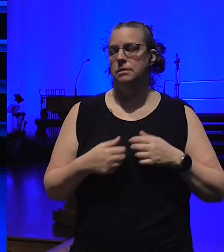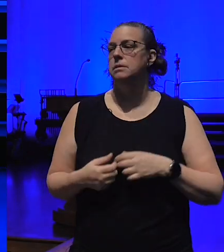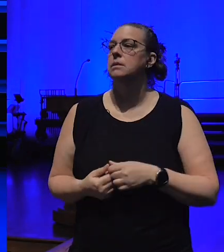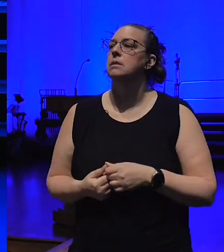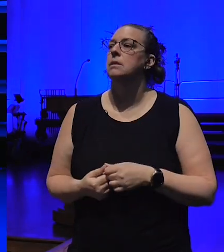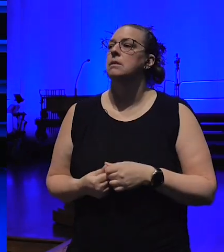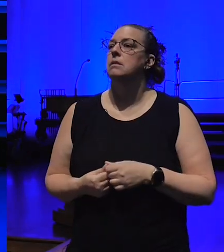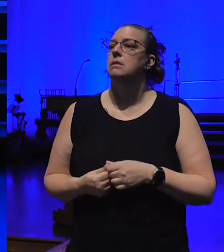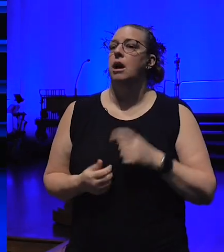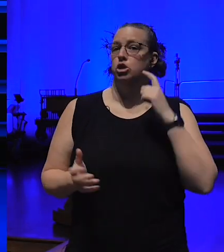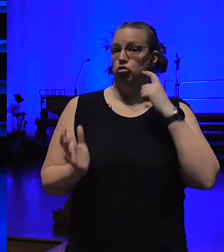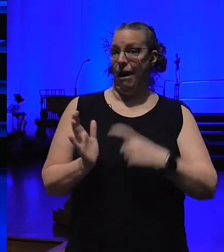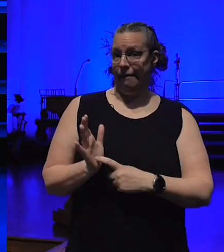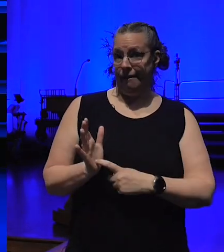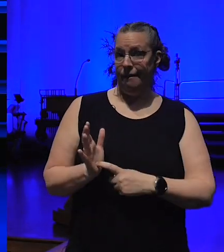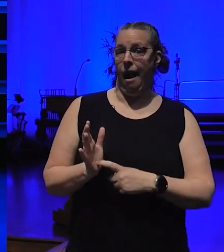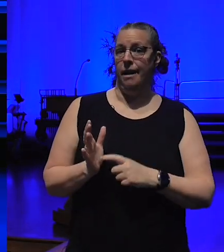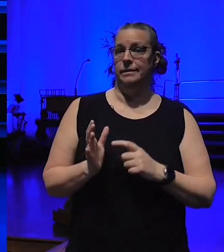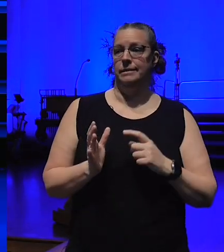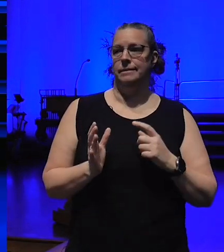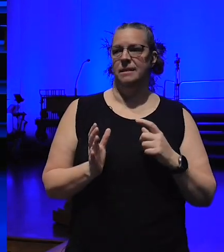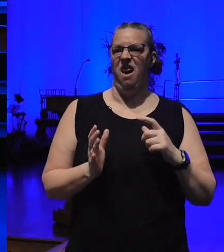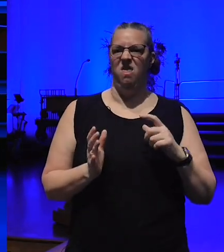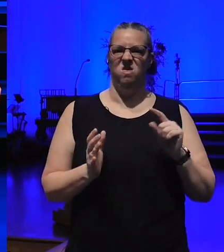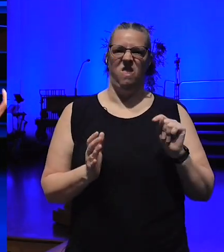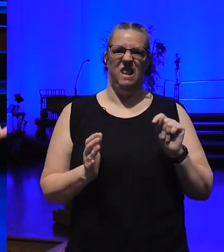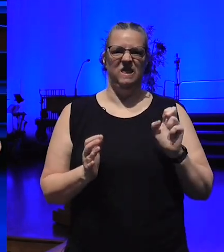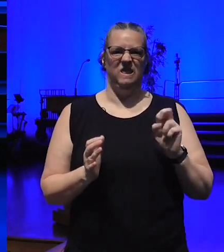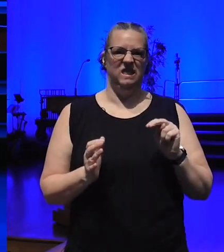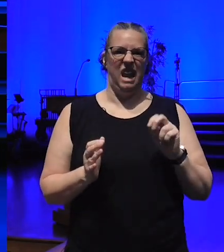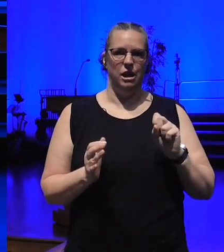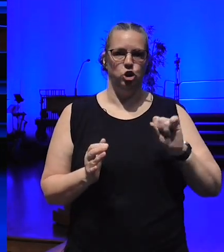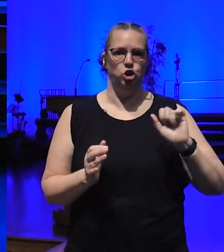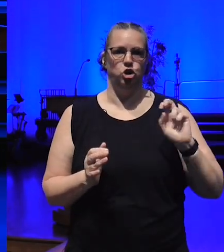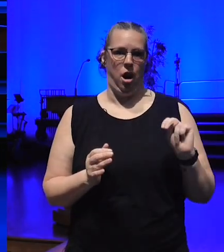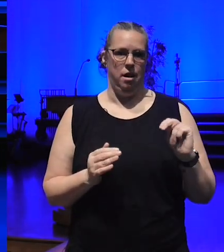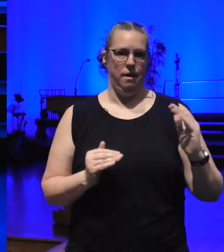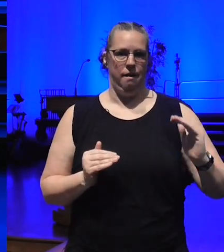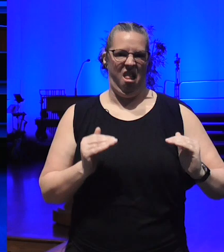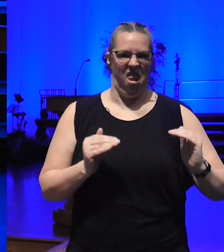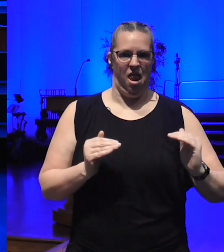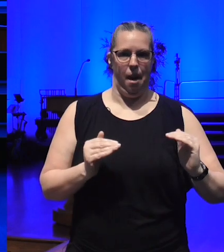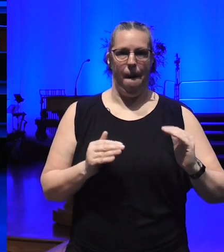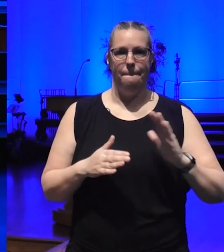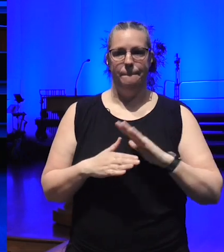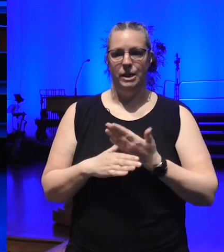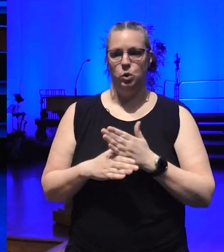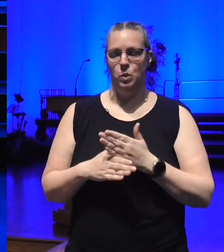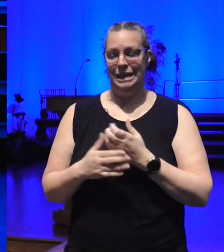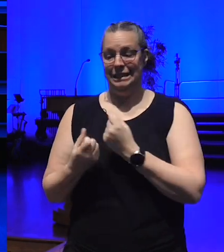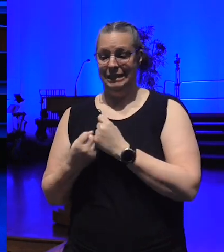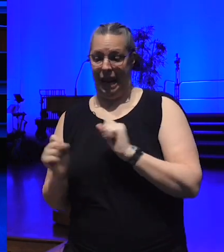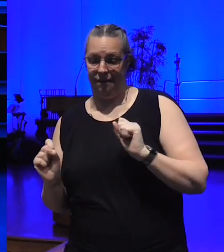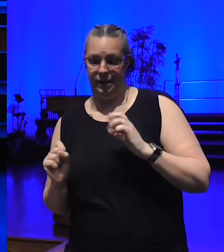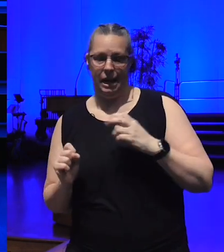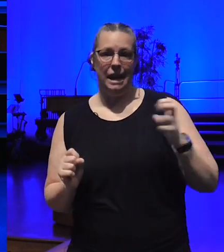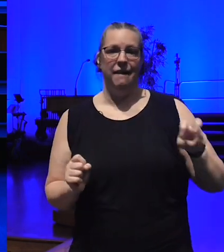creative tension between the desire for safety and the desire for adventure that